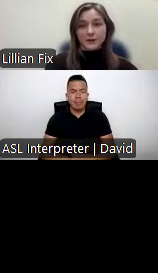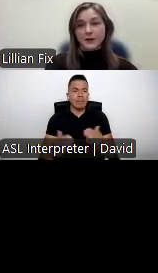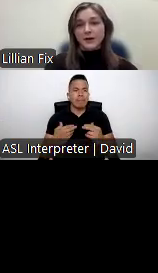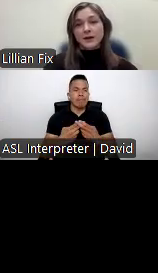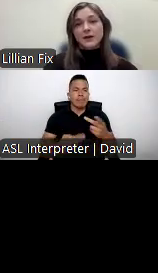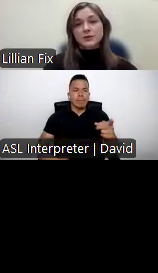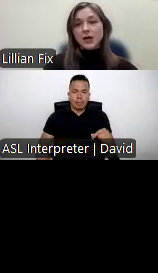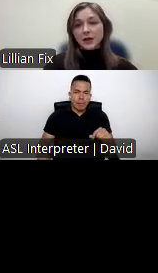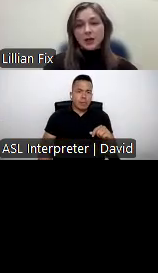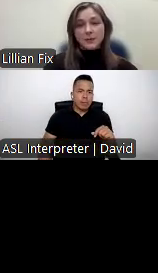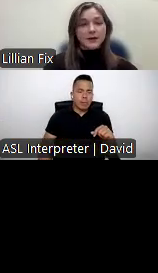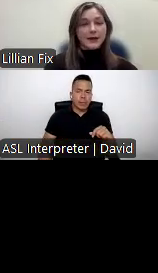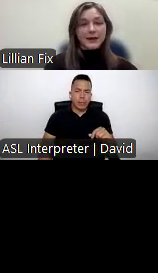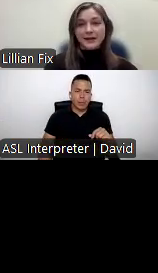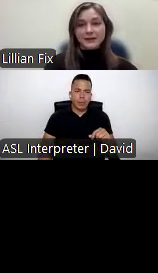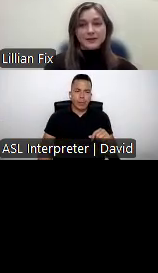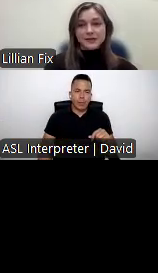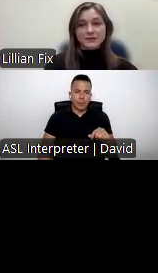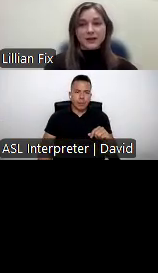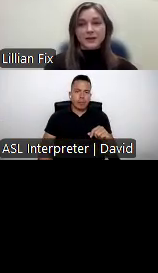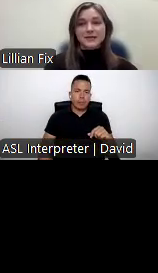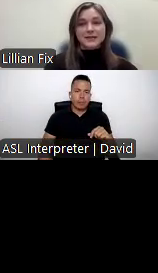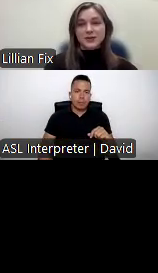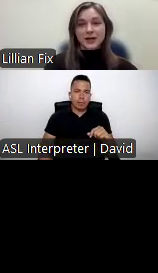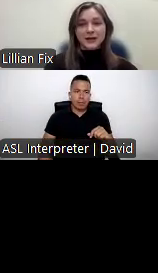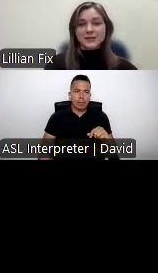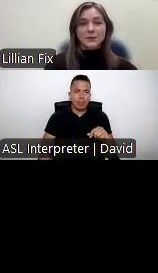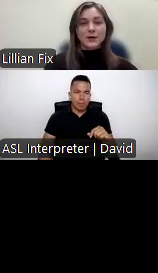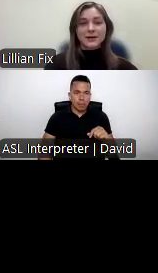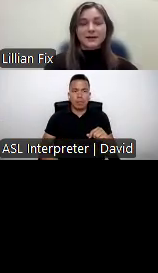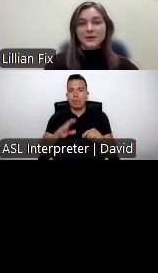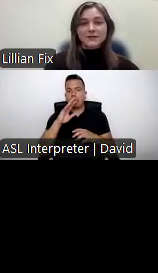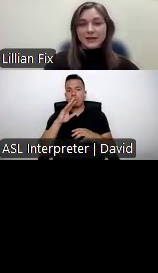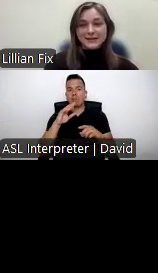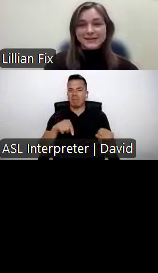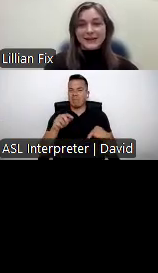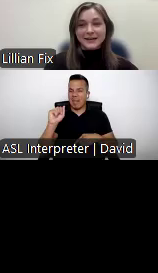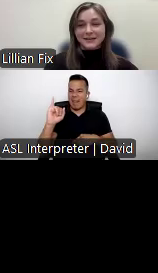Thank you. So we're talking about AI literacy development and trainings, but what even is